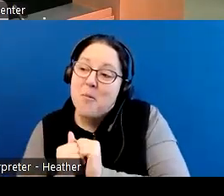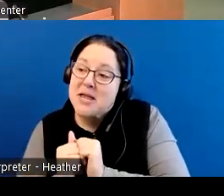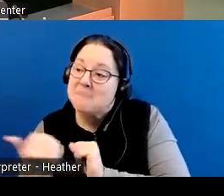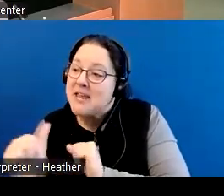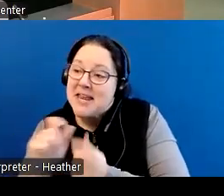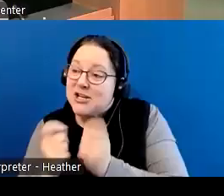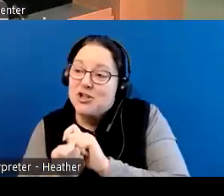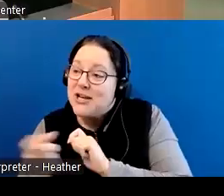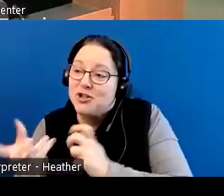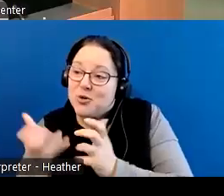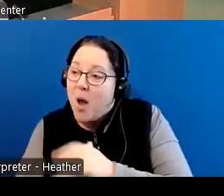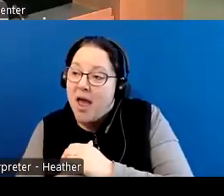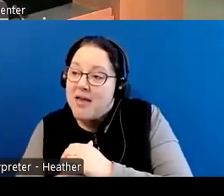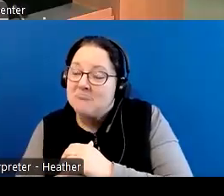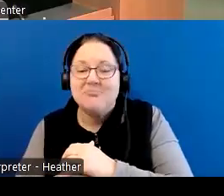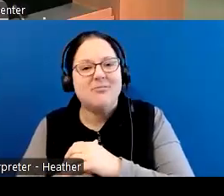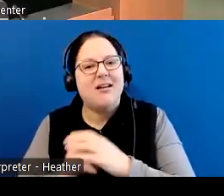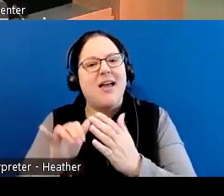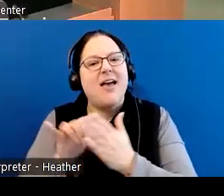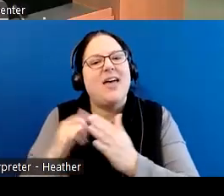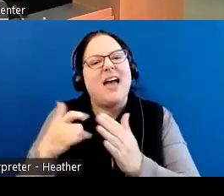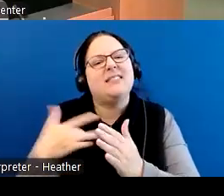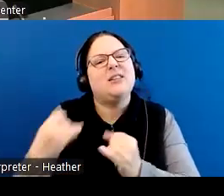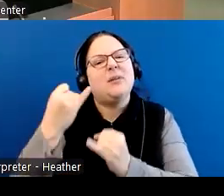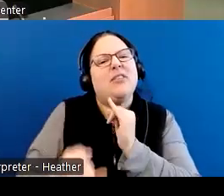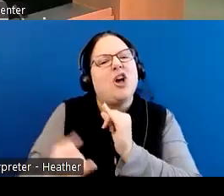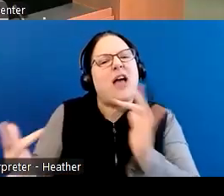make? Things like that. and that's usually their last contact with a therapist. But it's actually